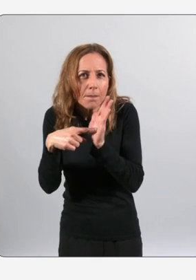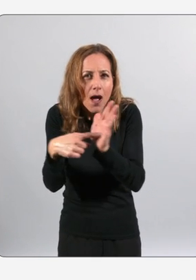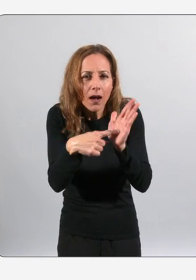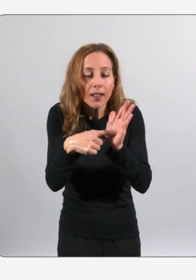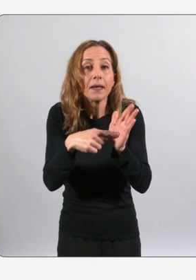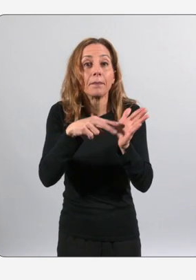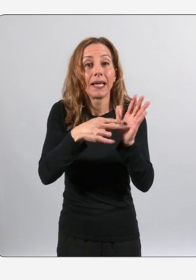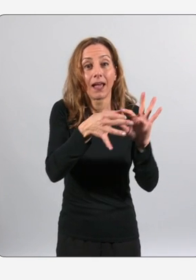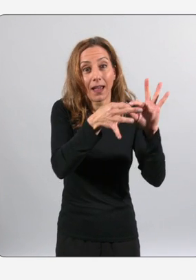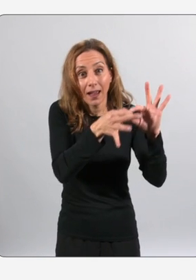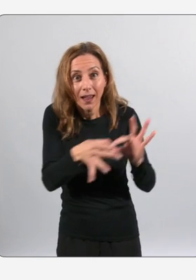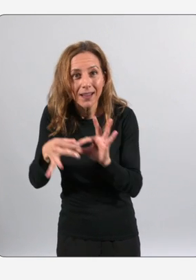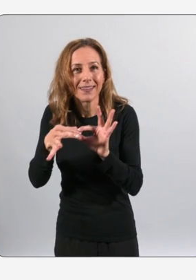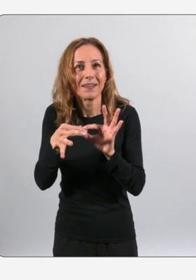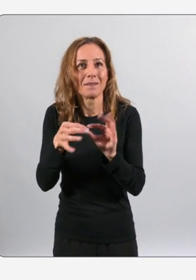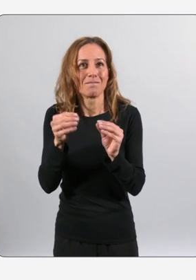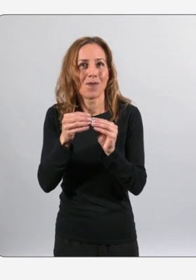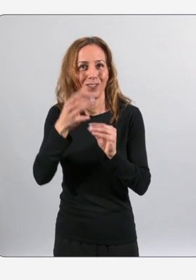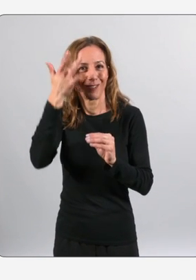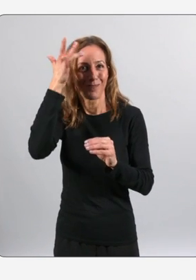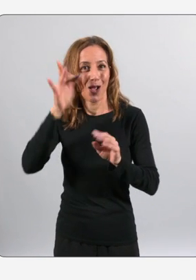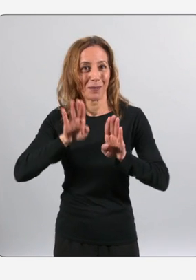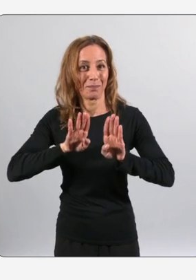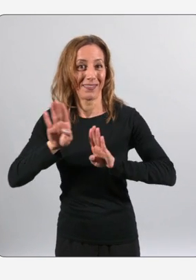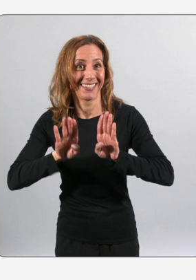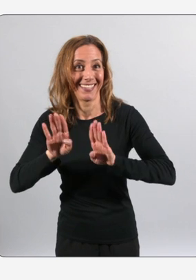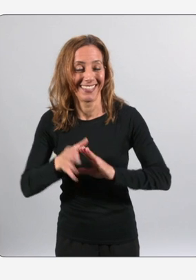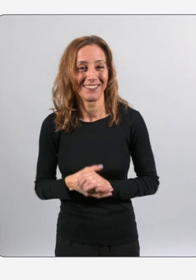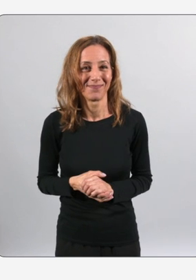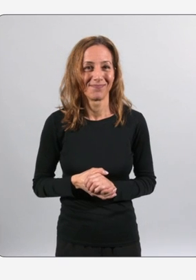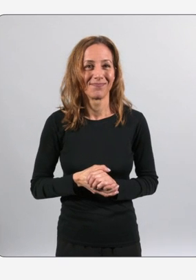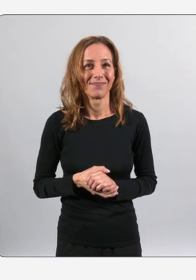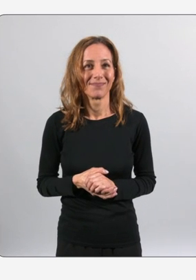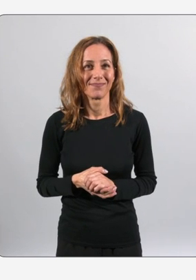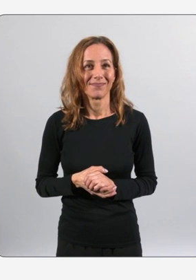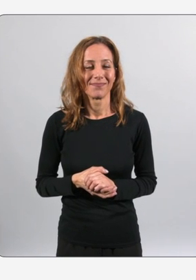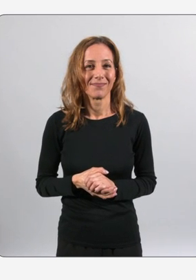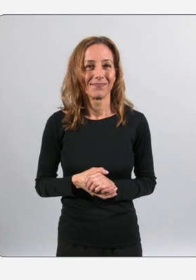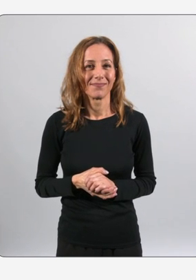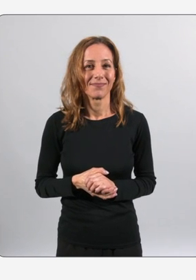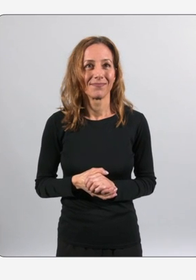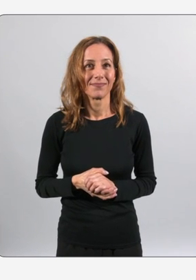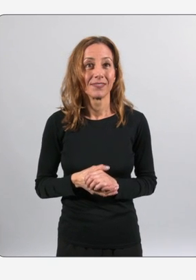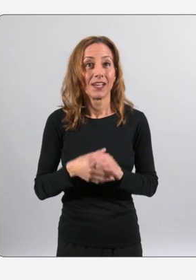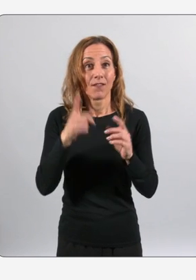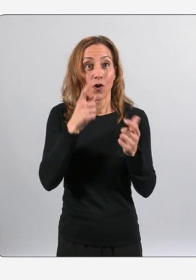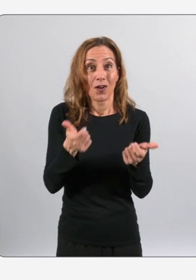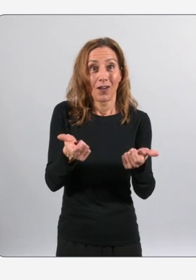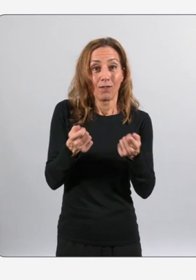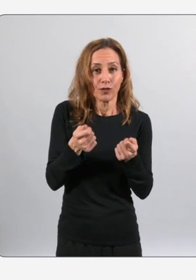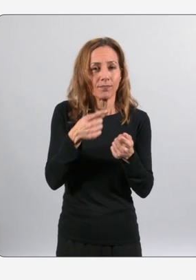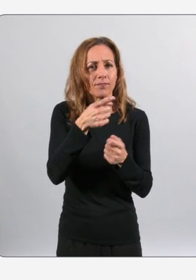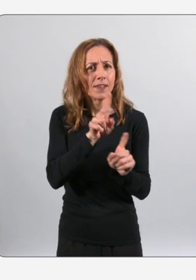modeling means better bidding, smarter bidding. For conversions, now assign values